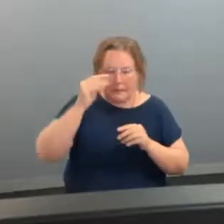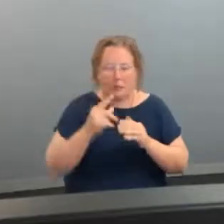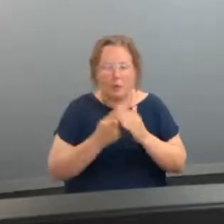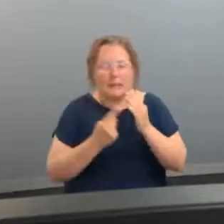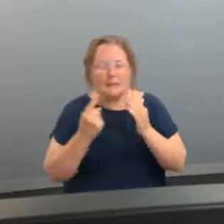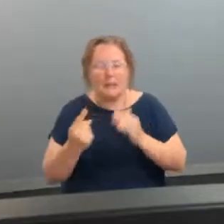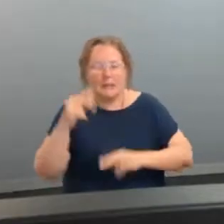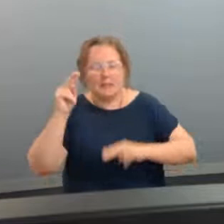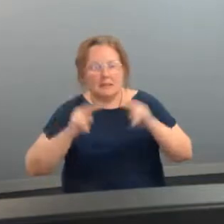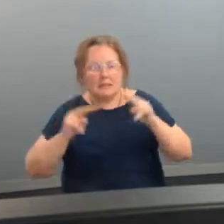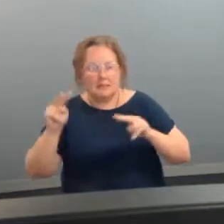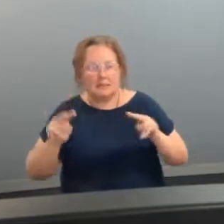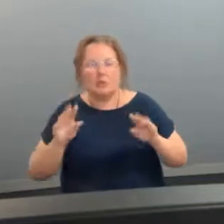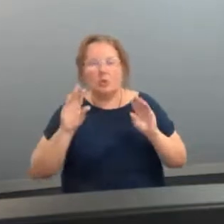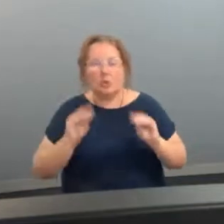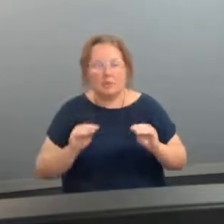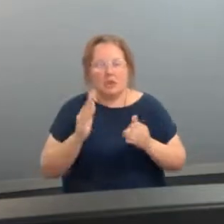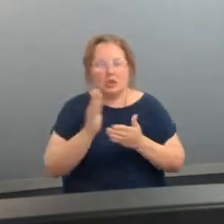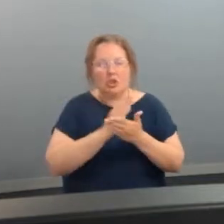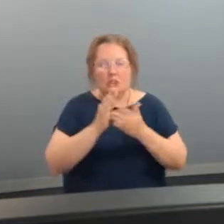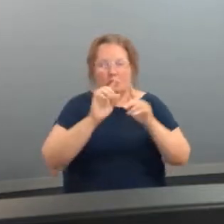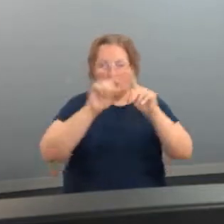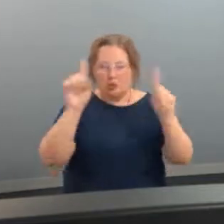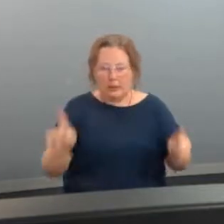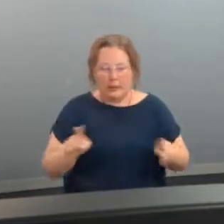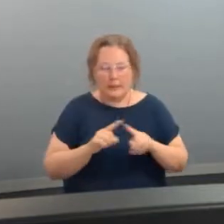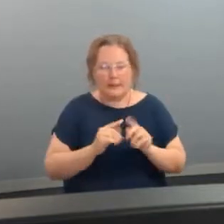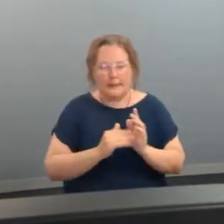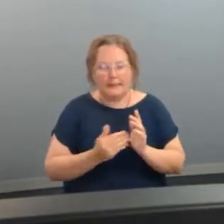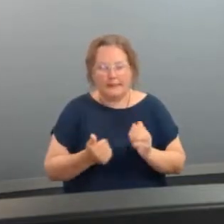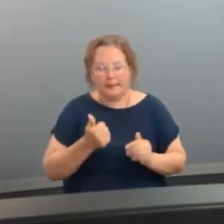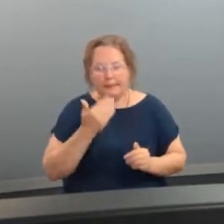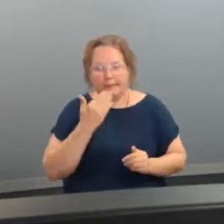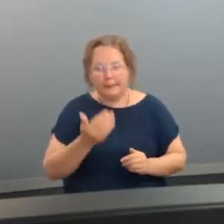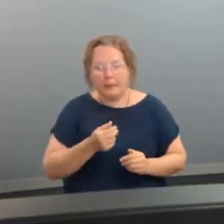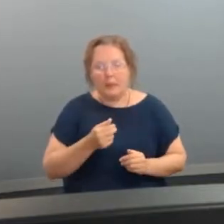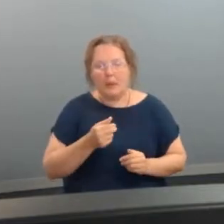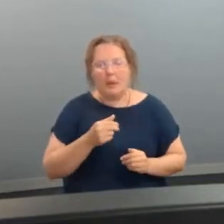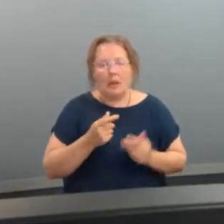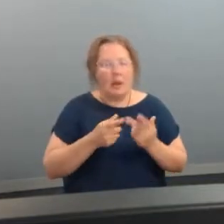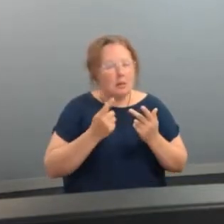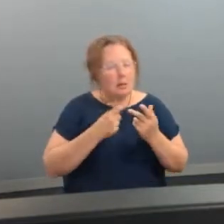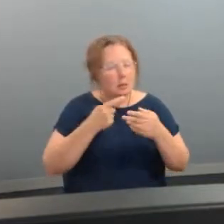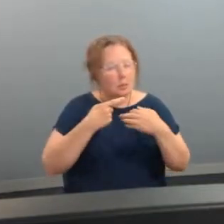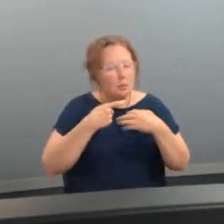looking at independent assessments, and you can